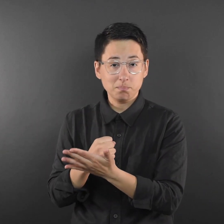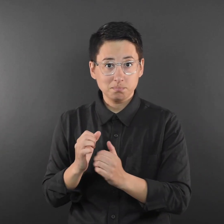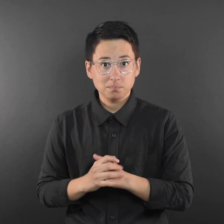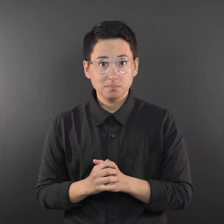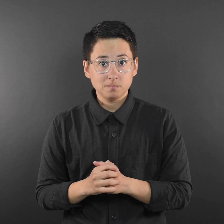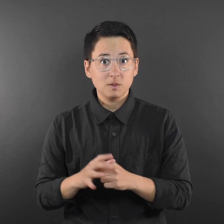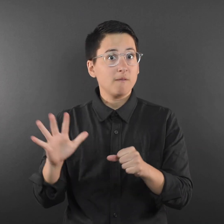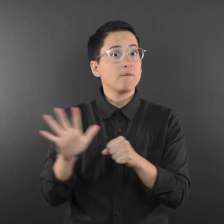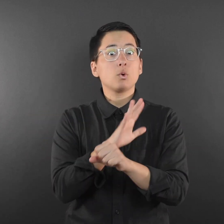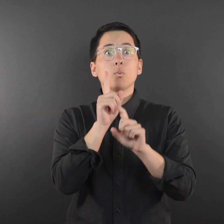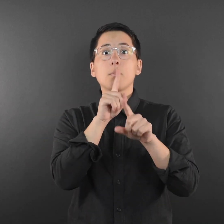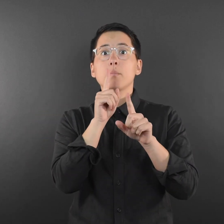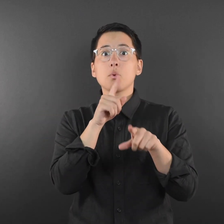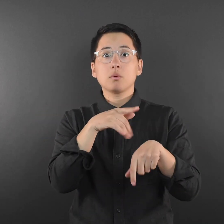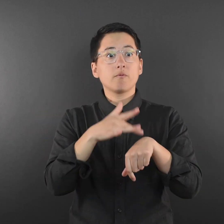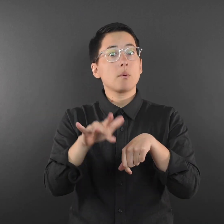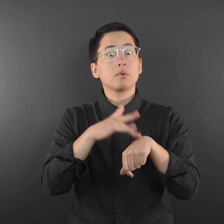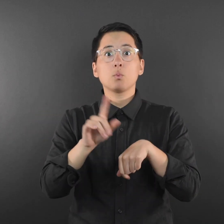The full report is available online.